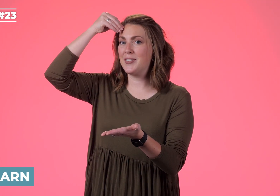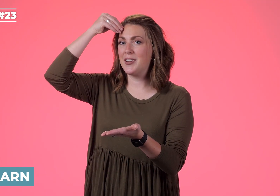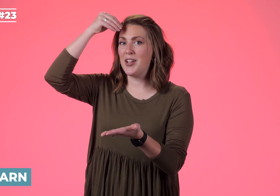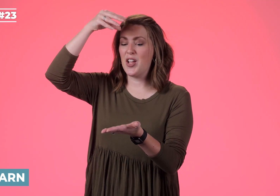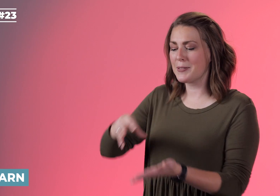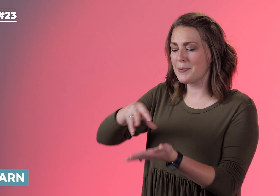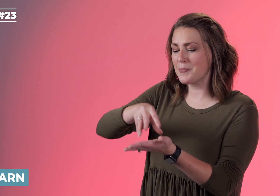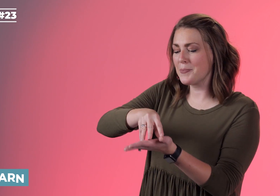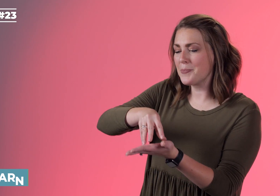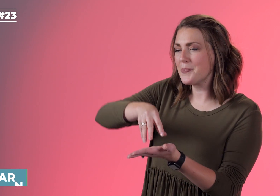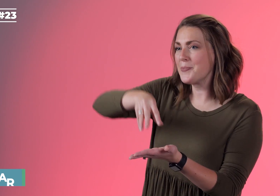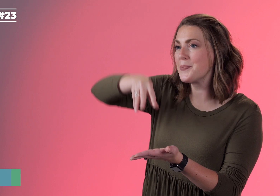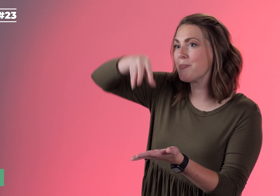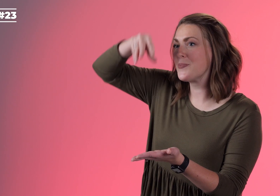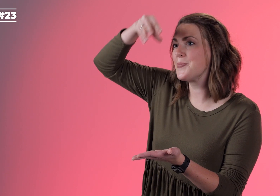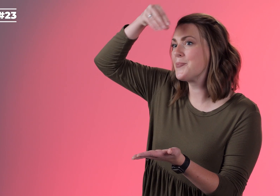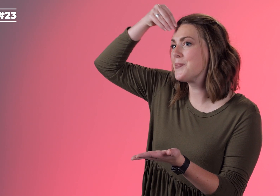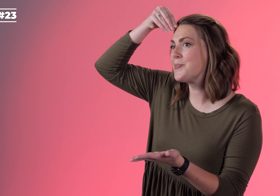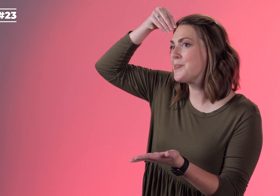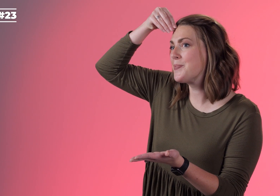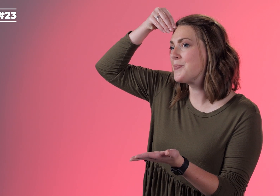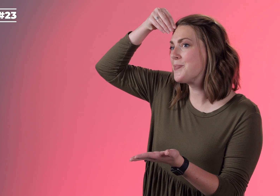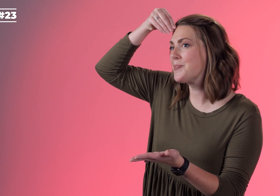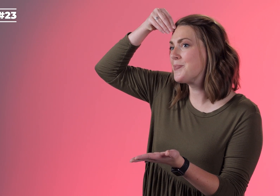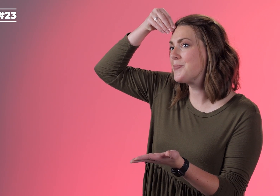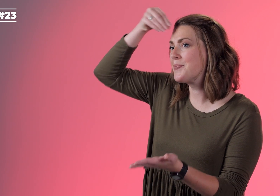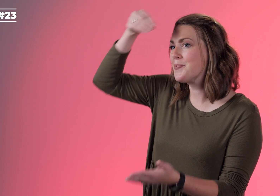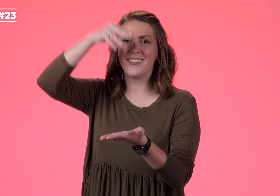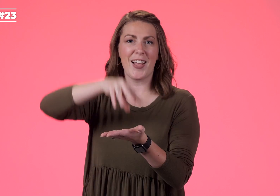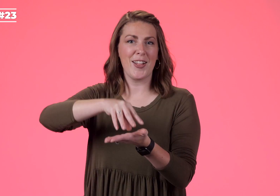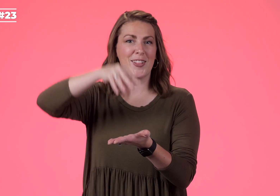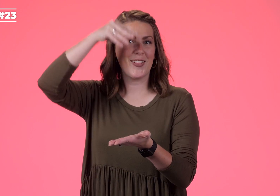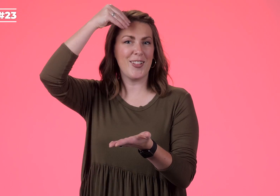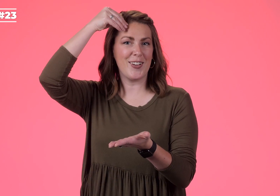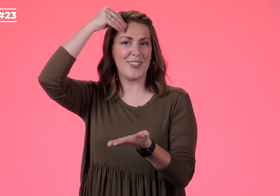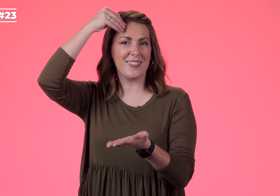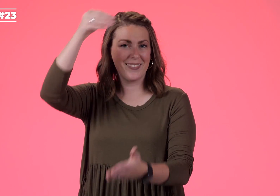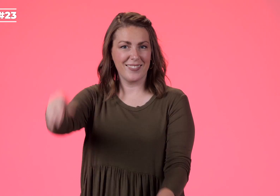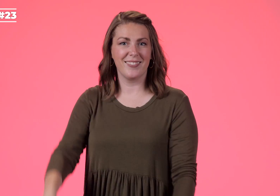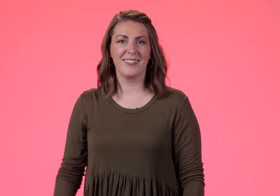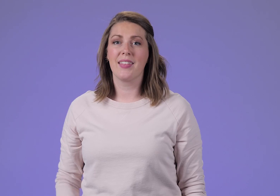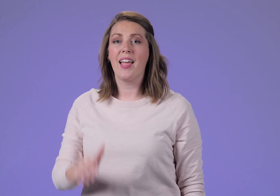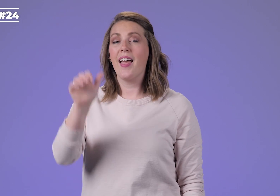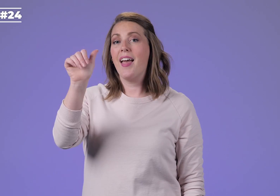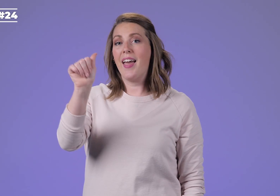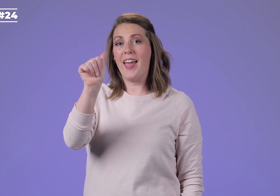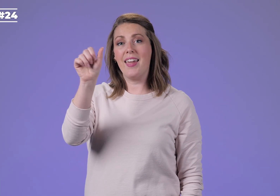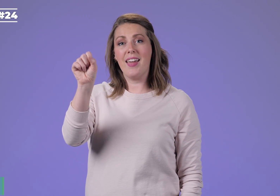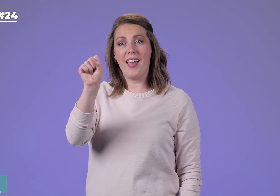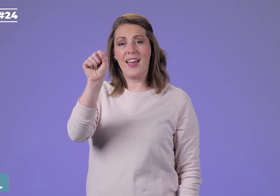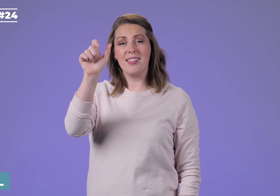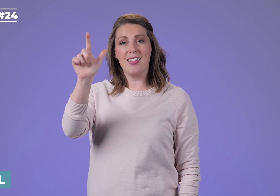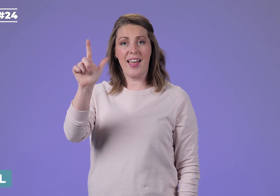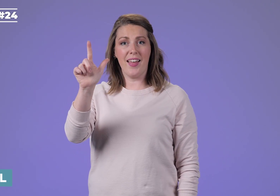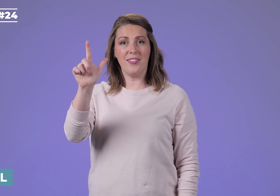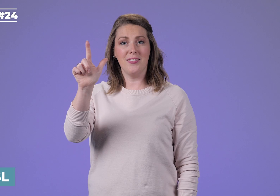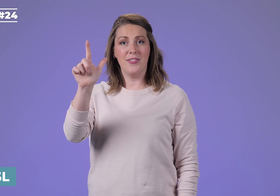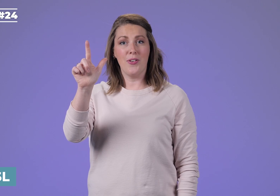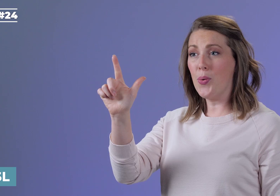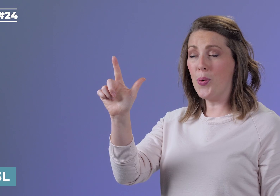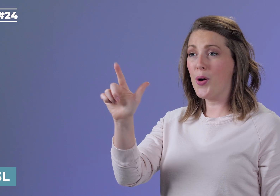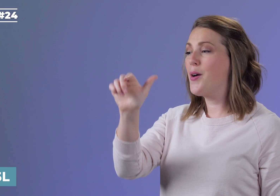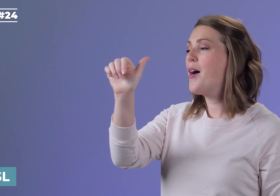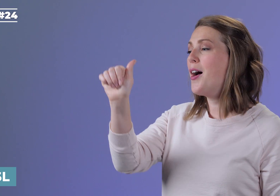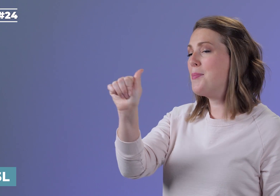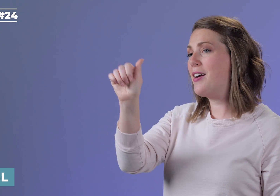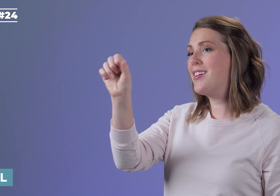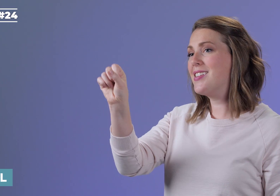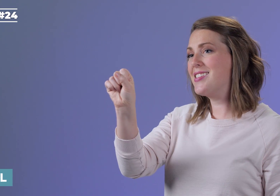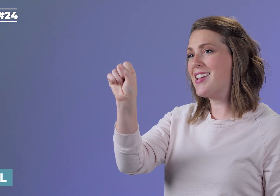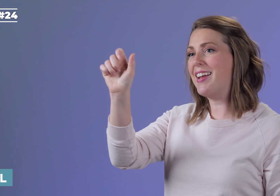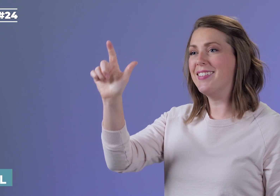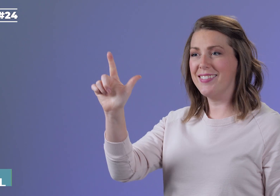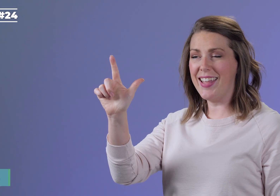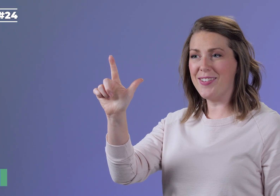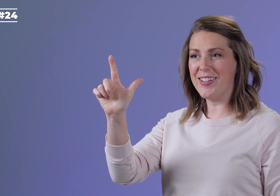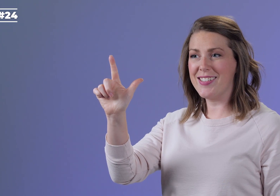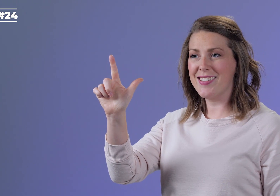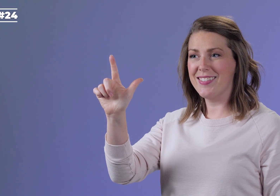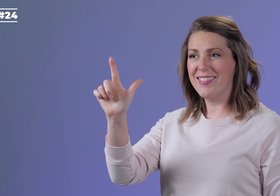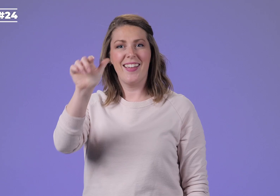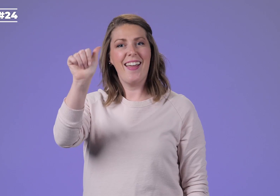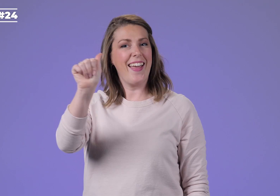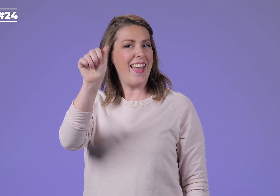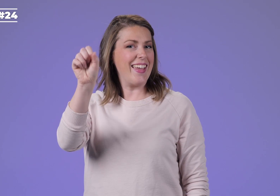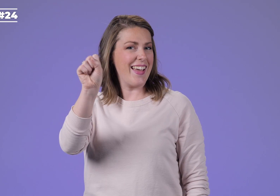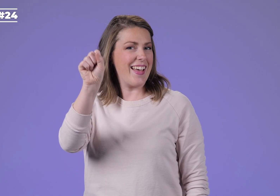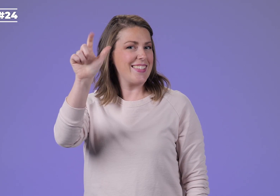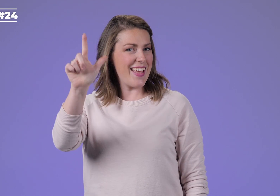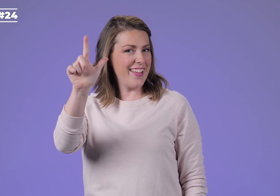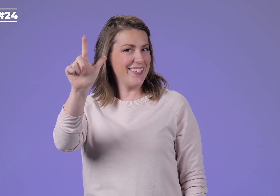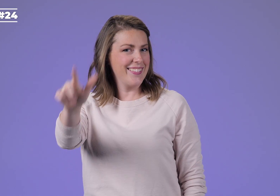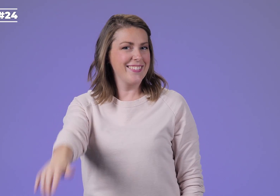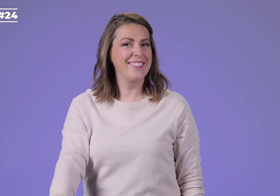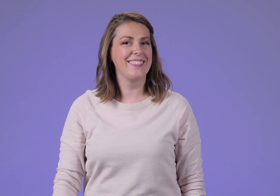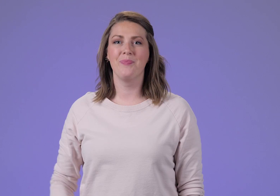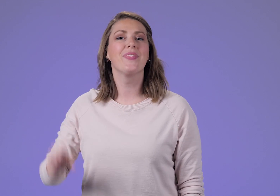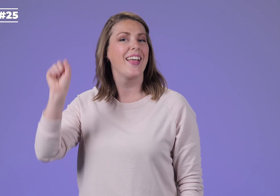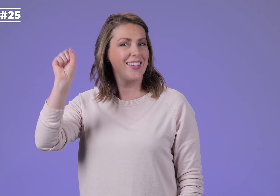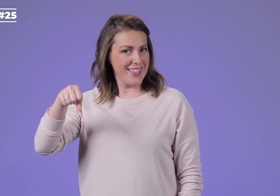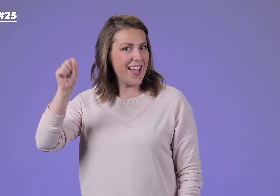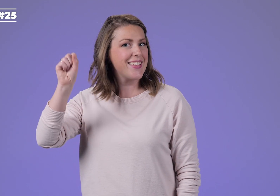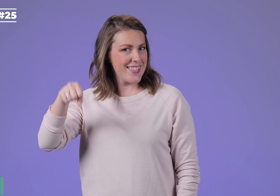you're picking up something and putting it in your head 'learn.' A-S-L or American Sign Language,' ASL. 'Yes, yes,'